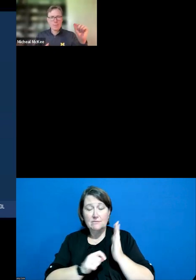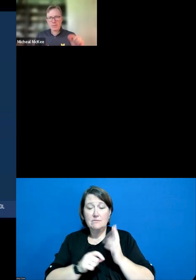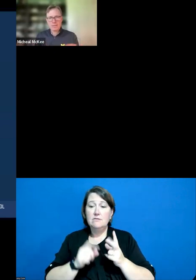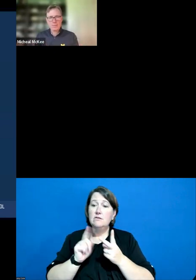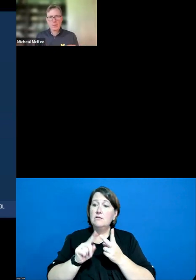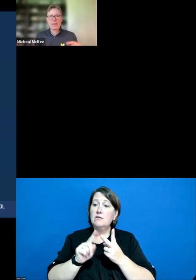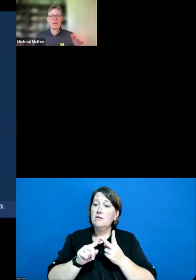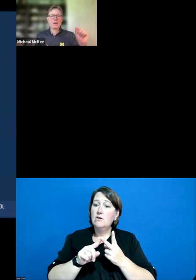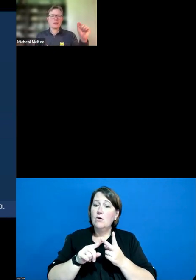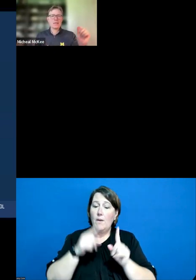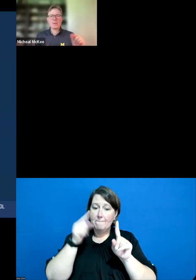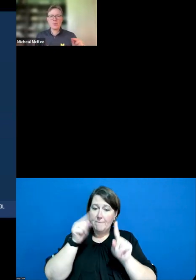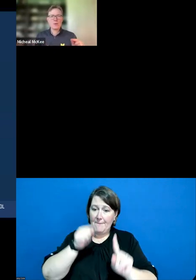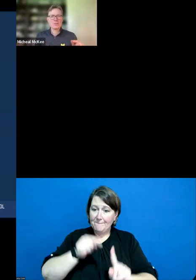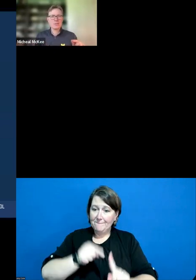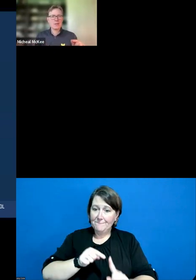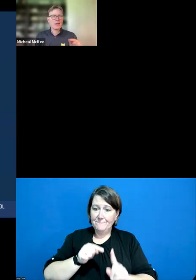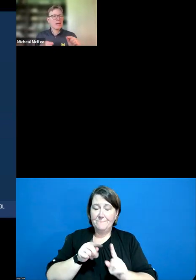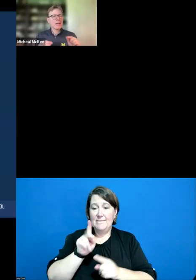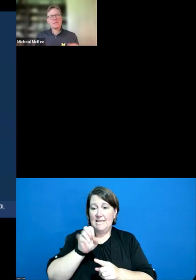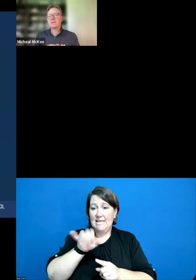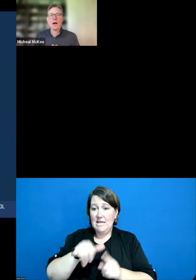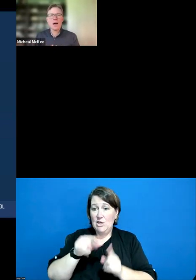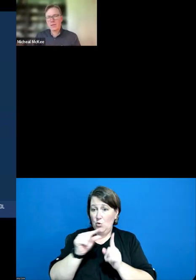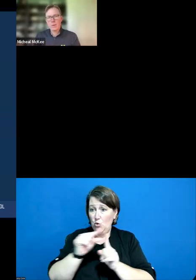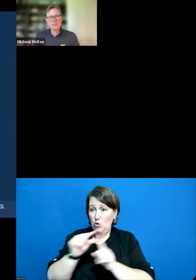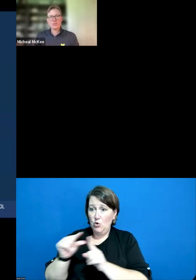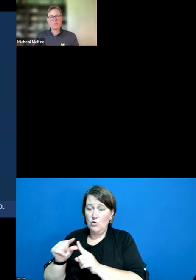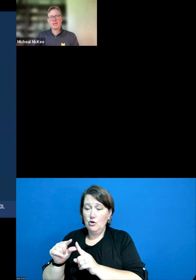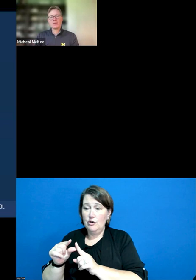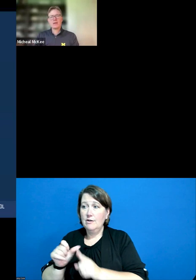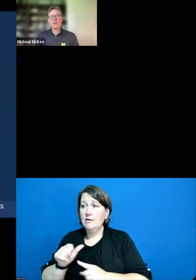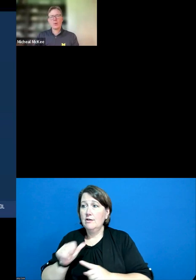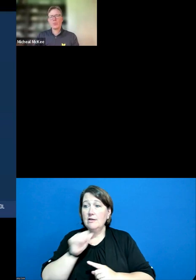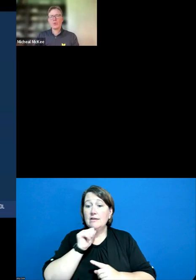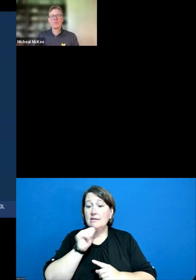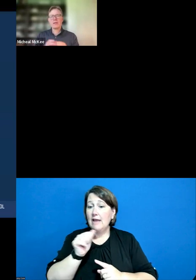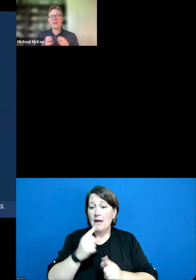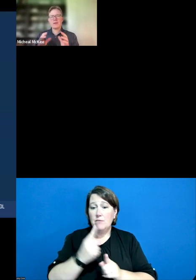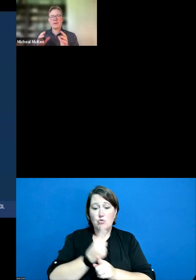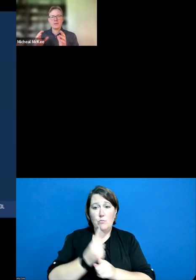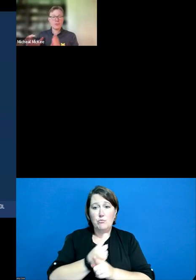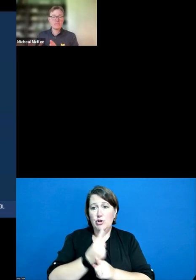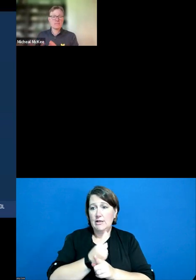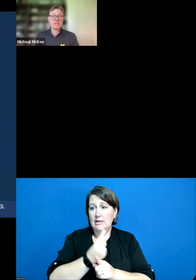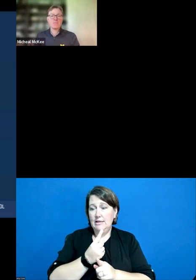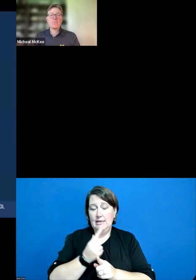a bullet point on keywords is not going to be appropriately addressing